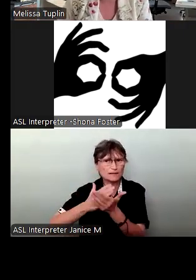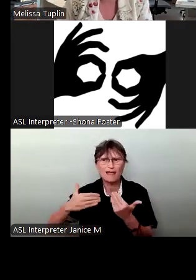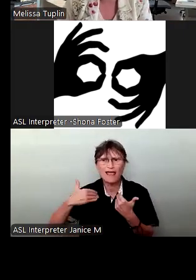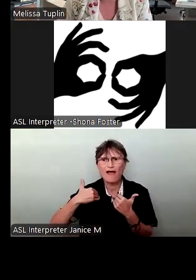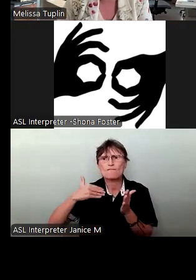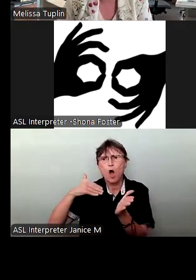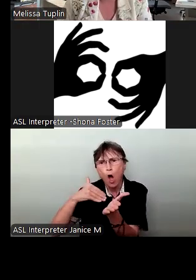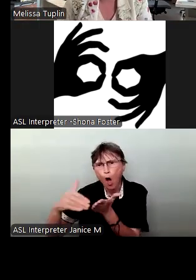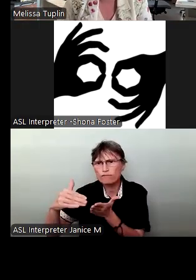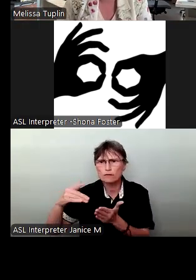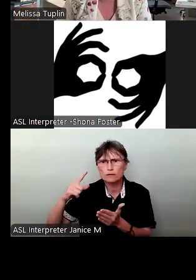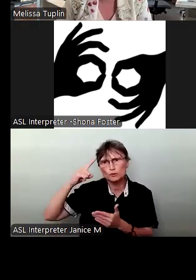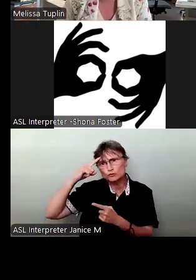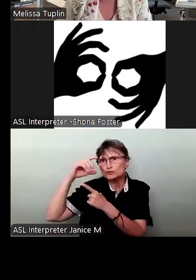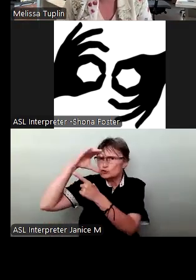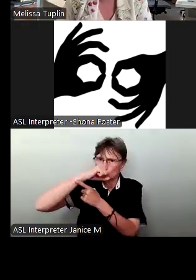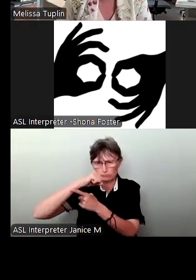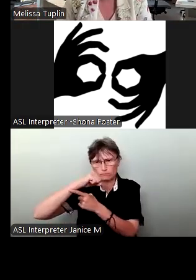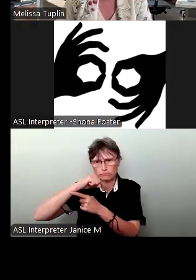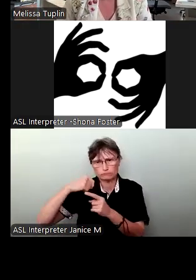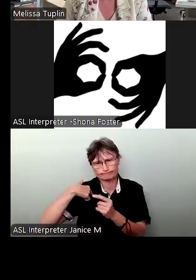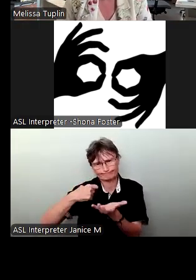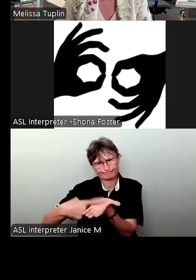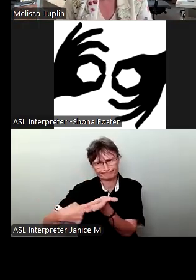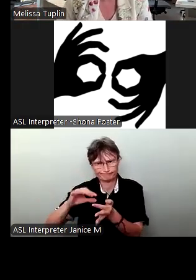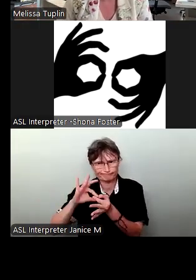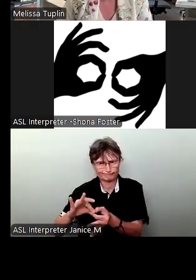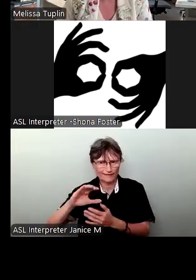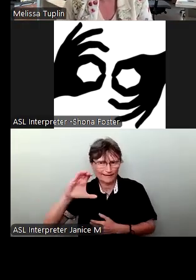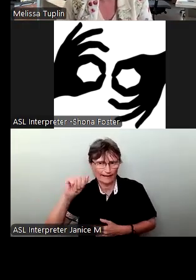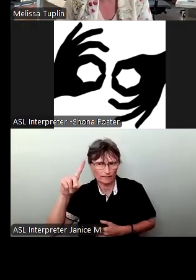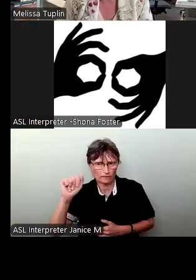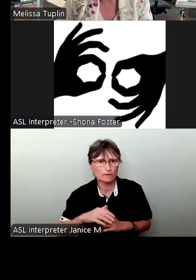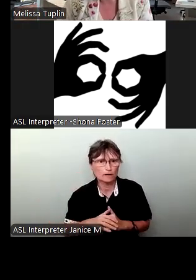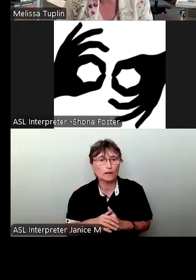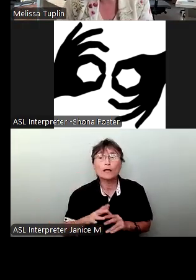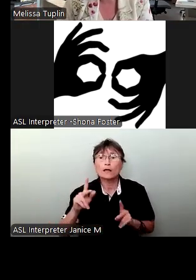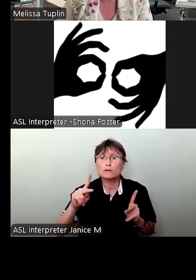Development, I should only speak about ourselves, is that we're always looking for growth,